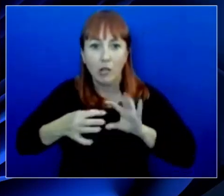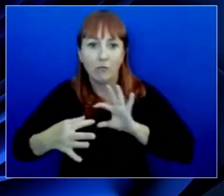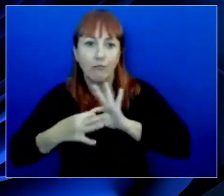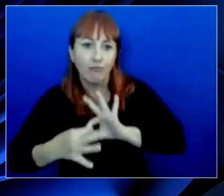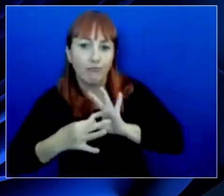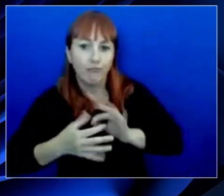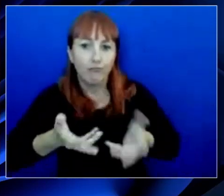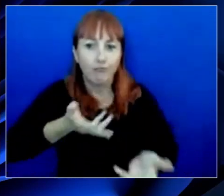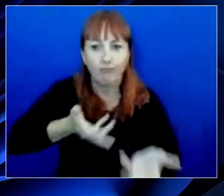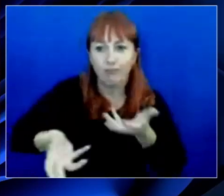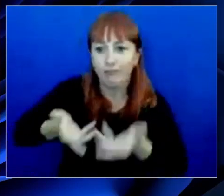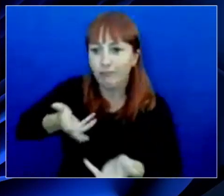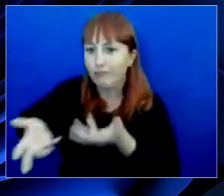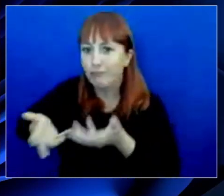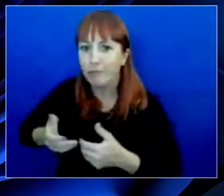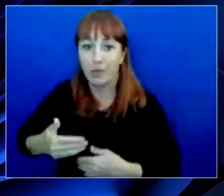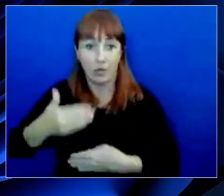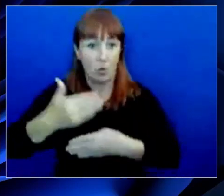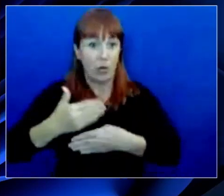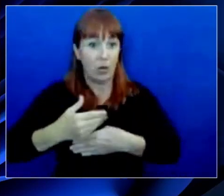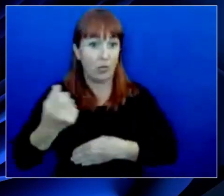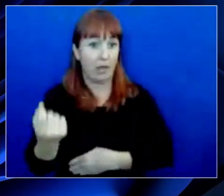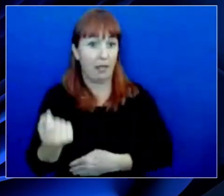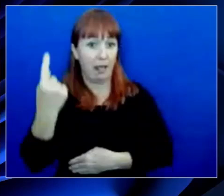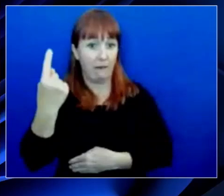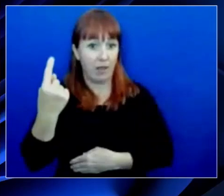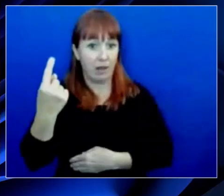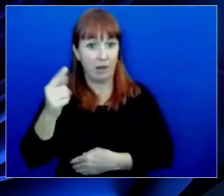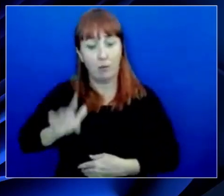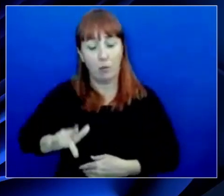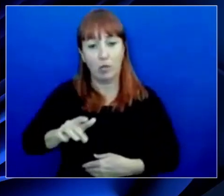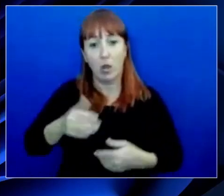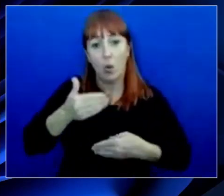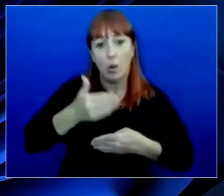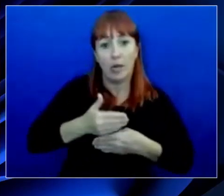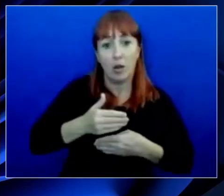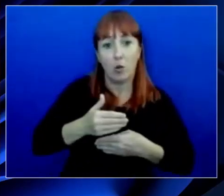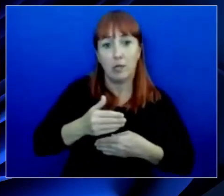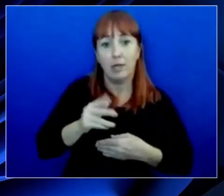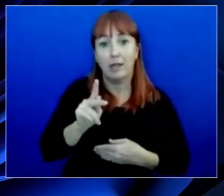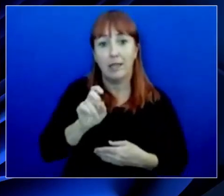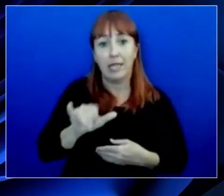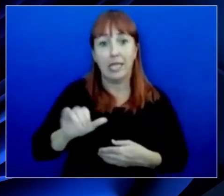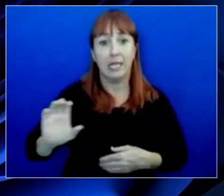And so in Windows 11. To get to that, I'm just going to press Windows Key C.